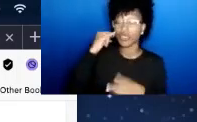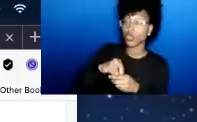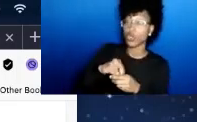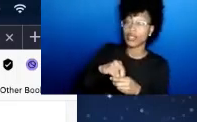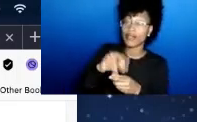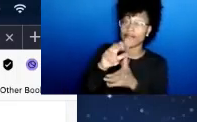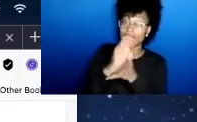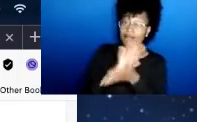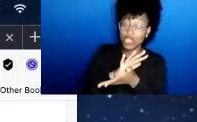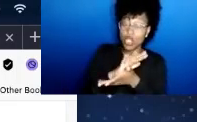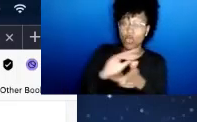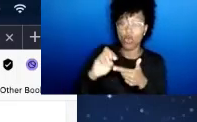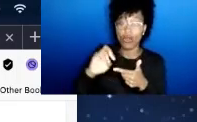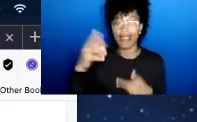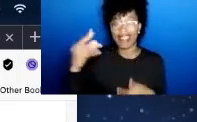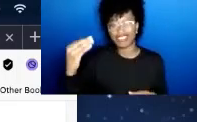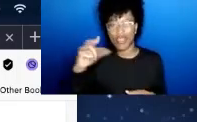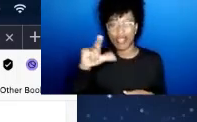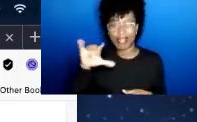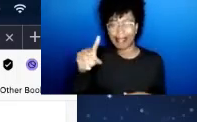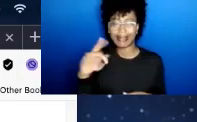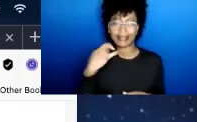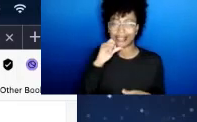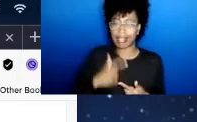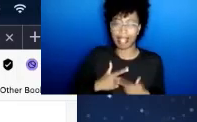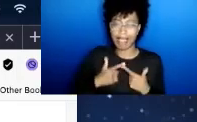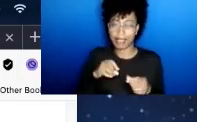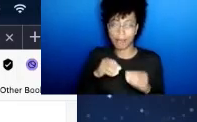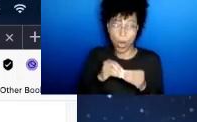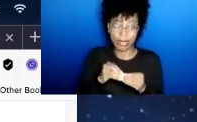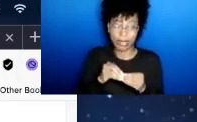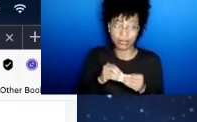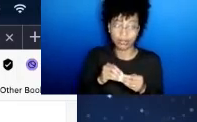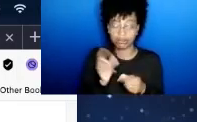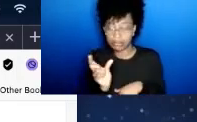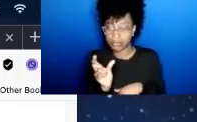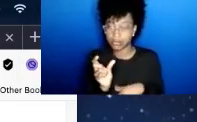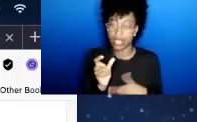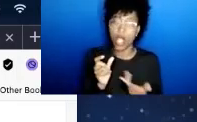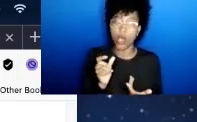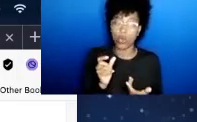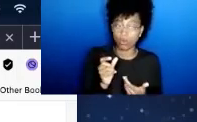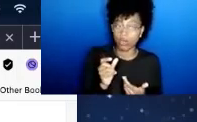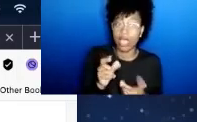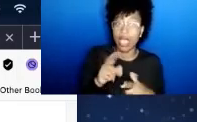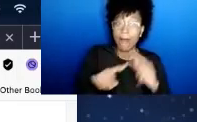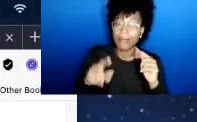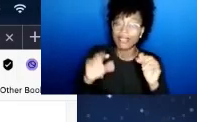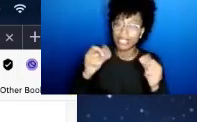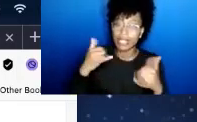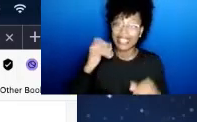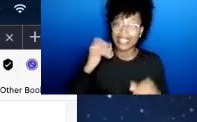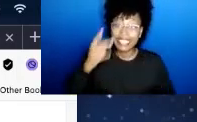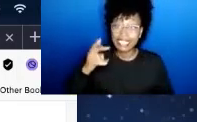06:41:04 those won't be live anymore but your visitors will be able to see the URLs and